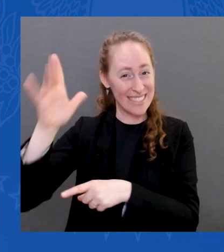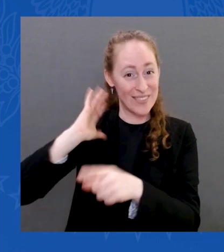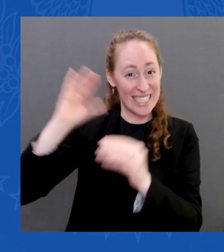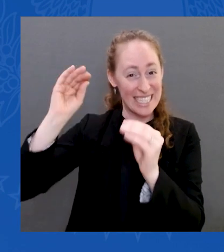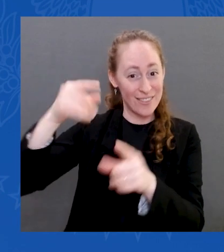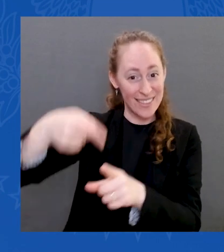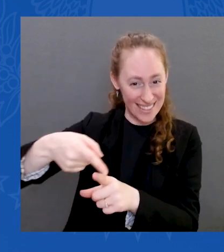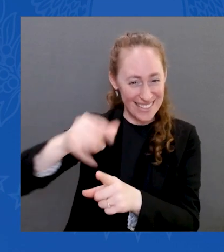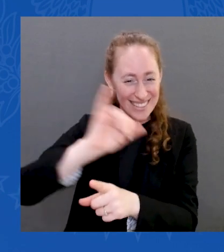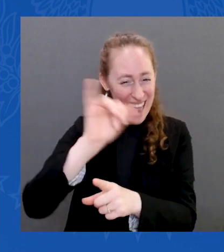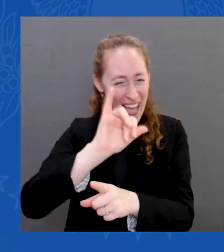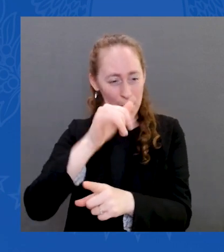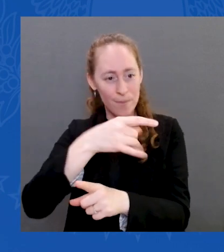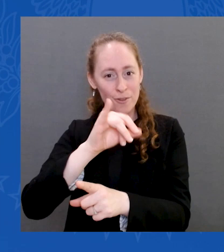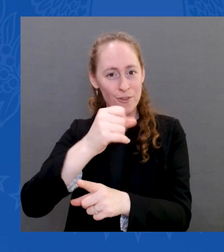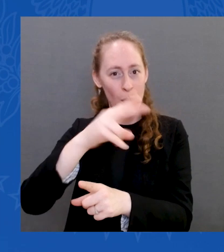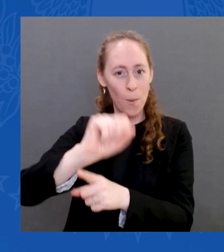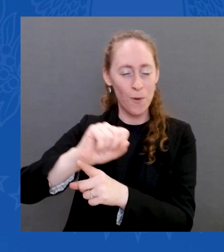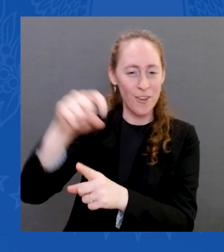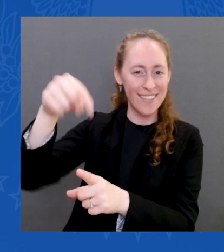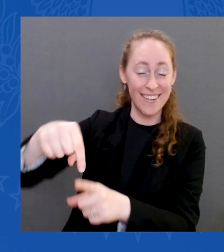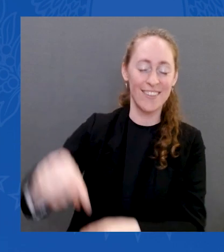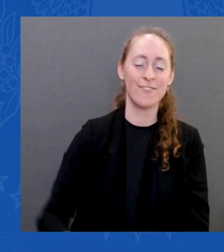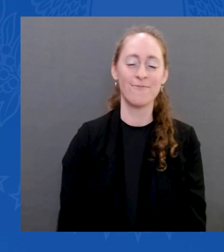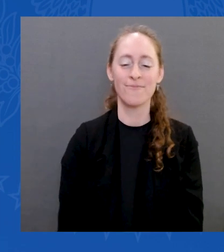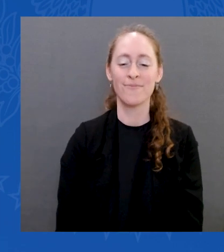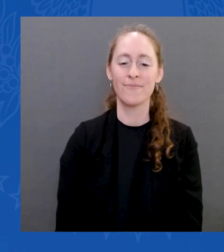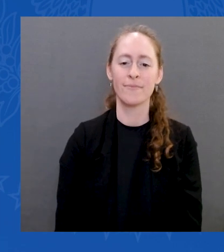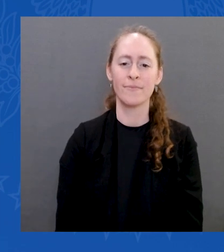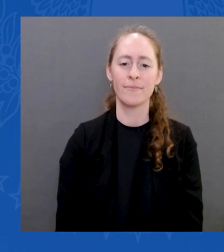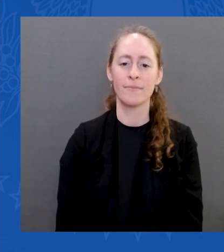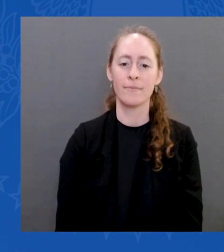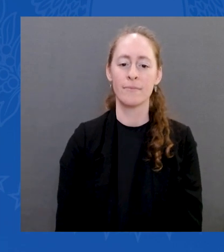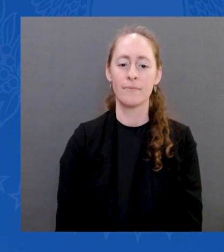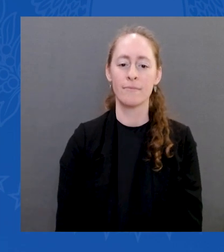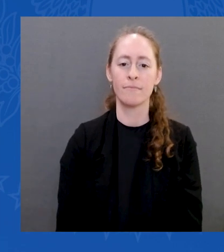Appreciation Week officially starts next week, I wanted to get us started earlier.